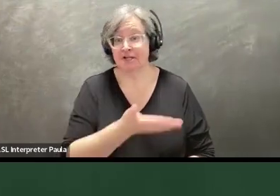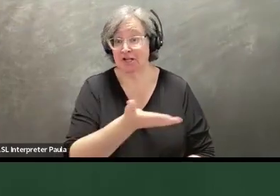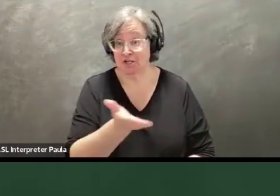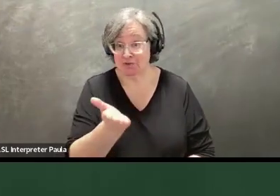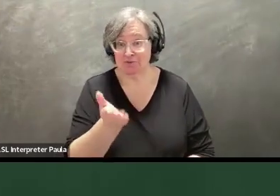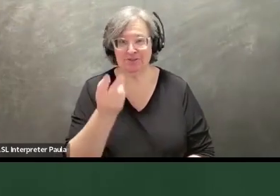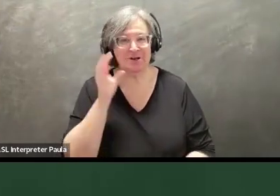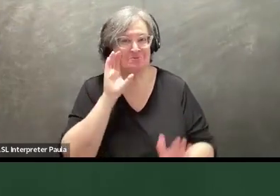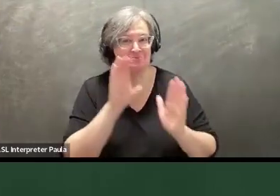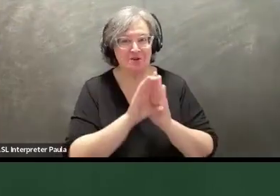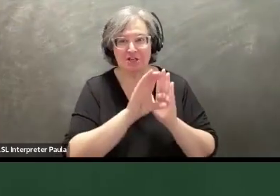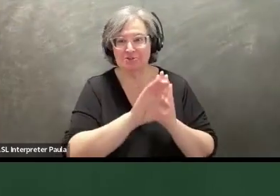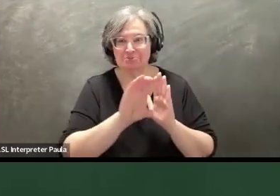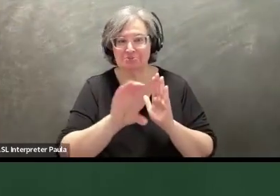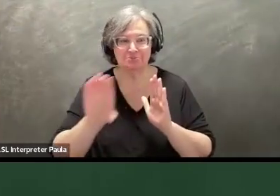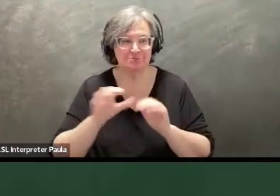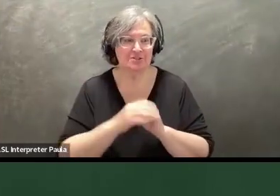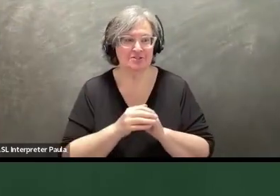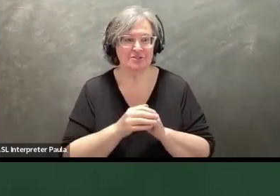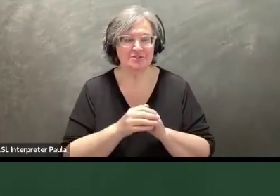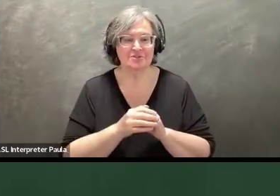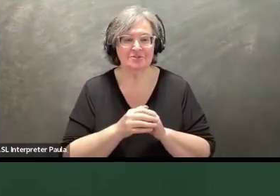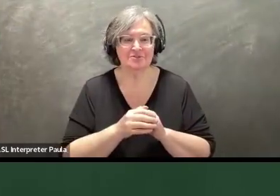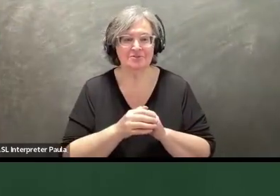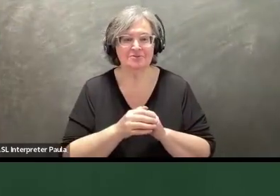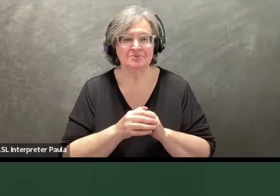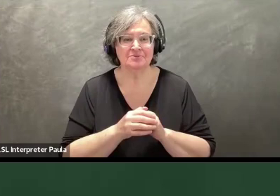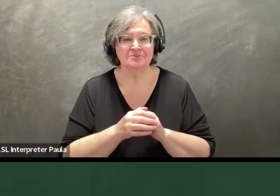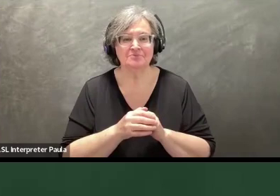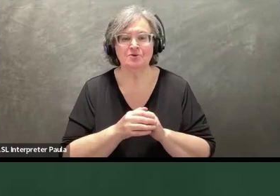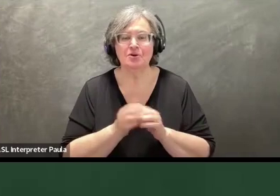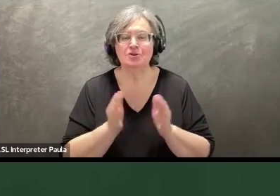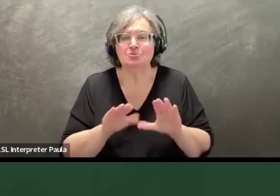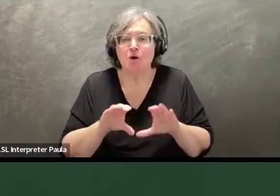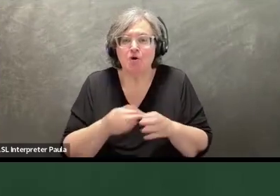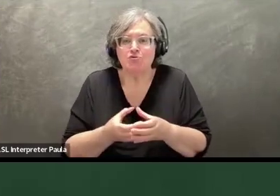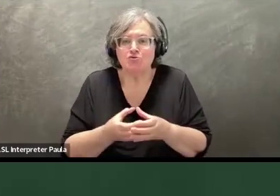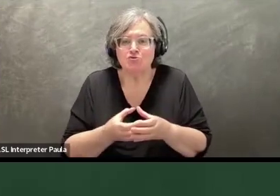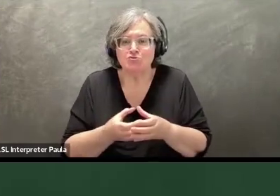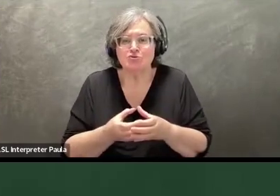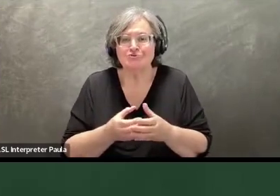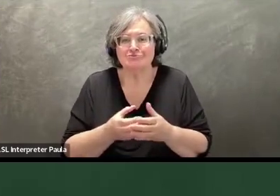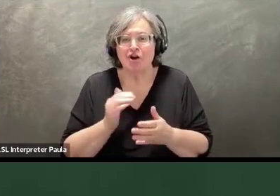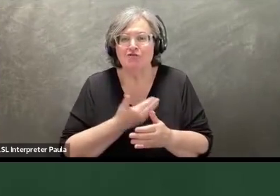pictures of just a small subset core of the grassroots project